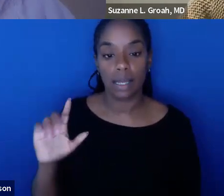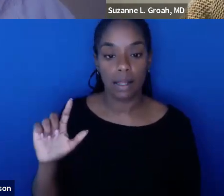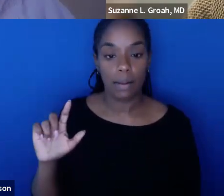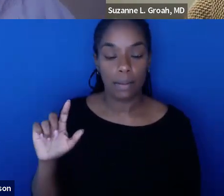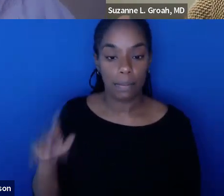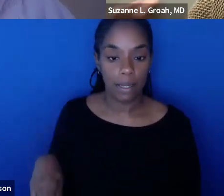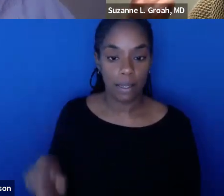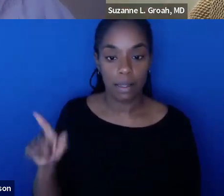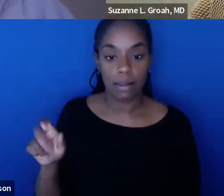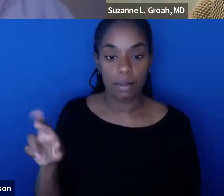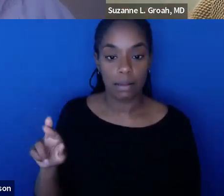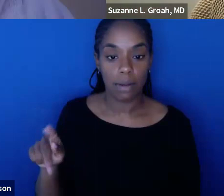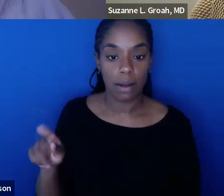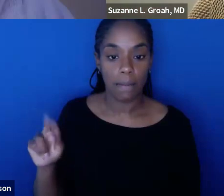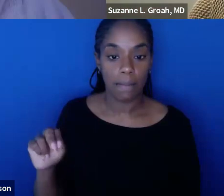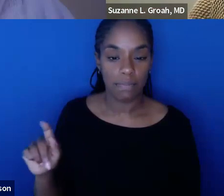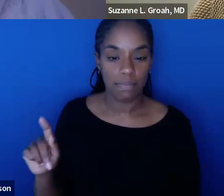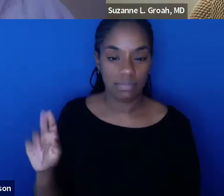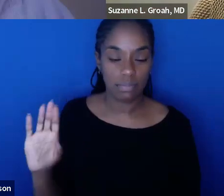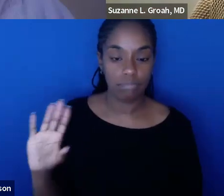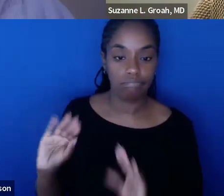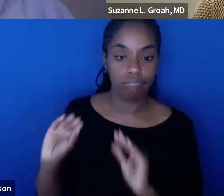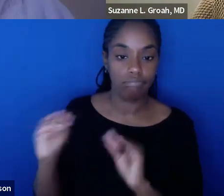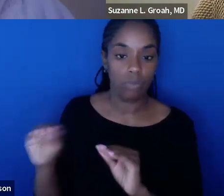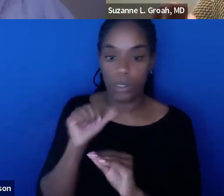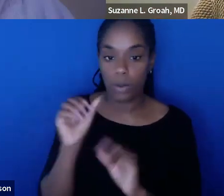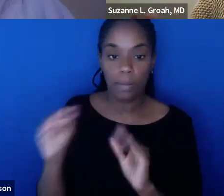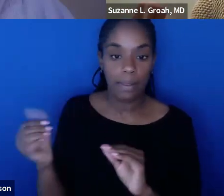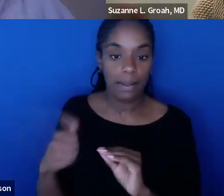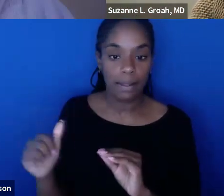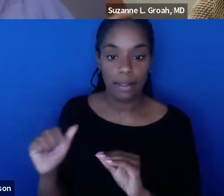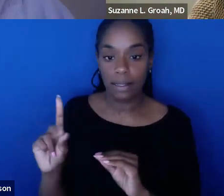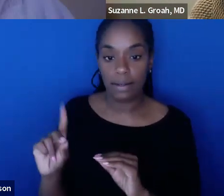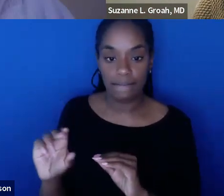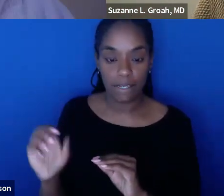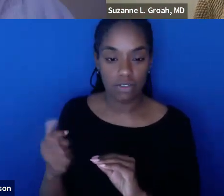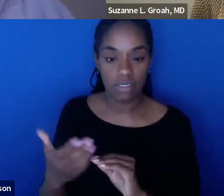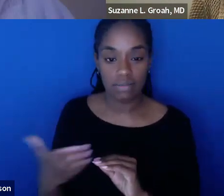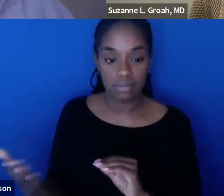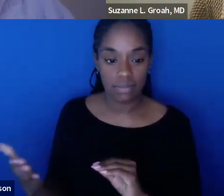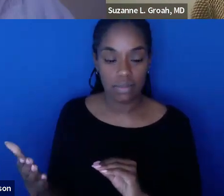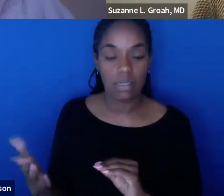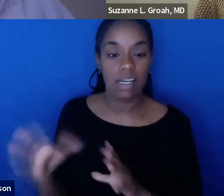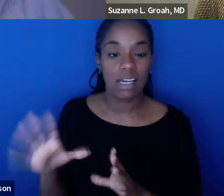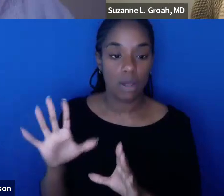the Baclofen in there without implanting any devices or anything like that. So the Baclofen goes right around the spinal cord and we